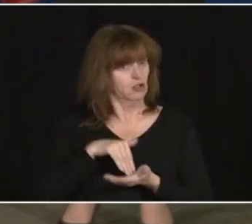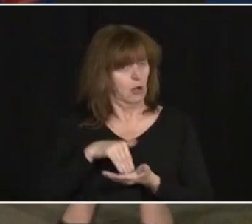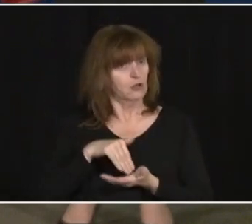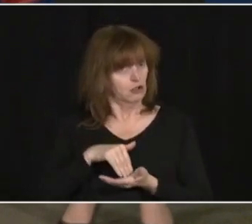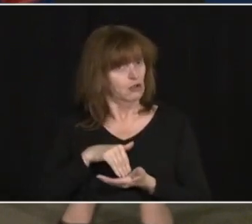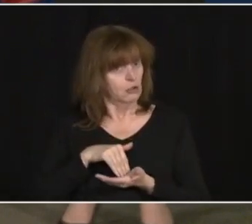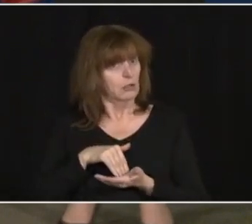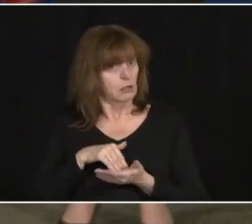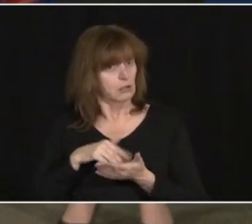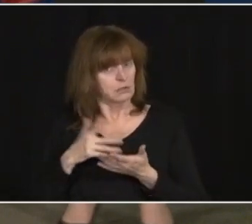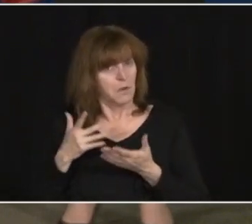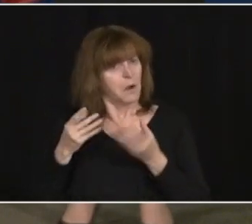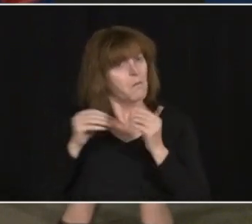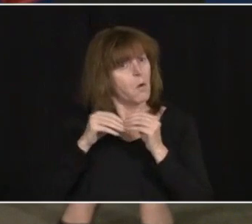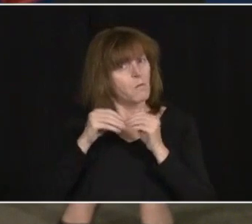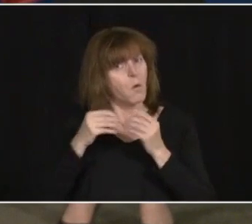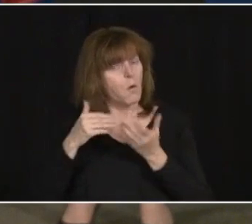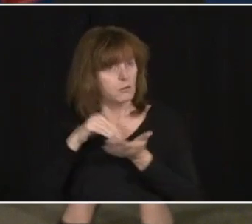care, the health workers are showing